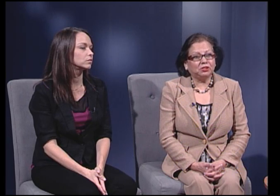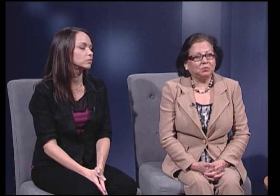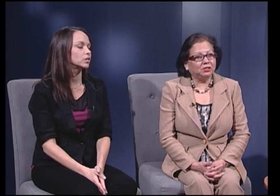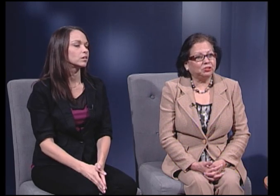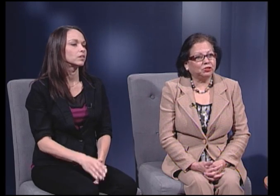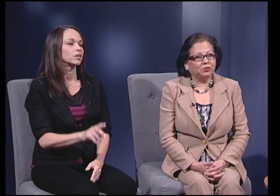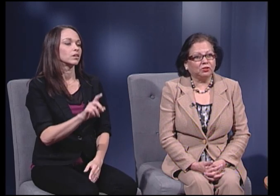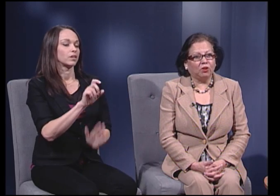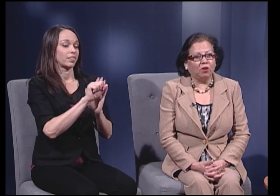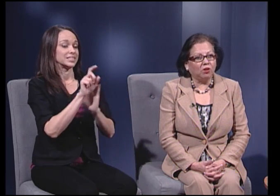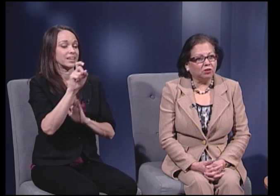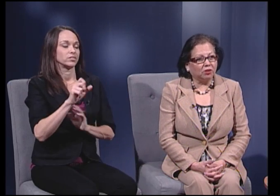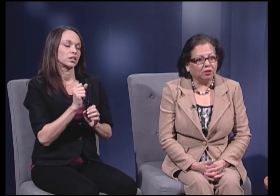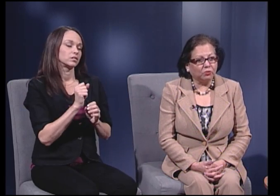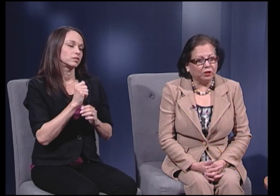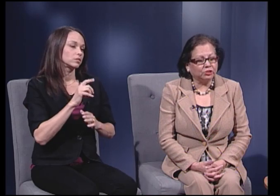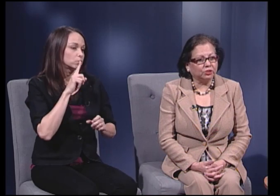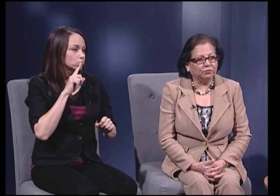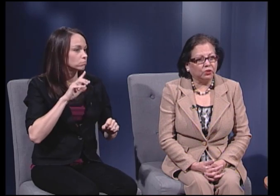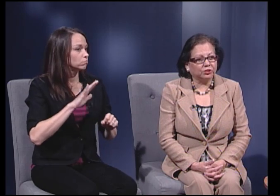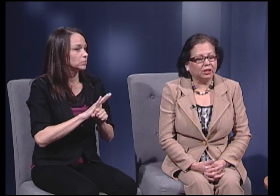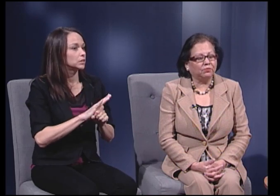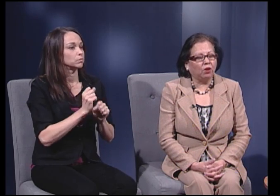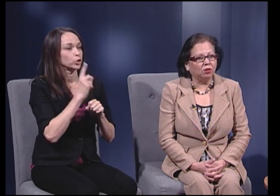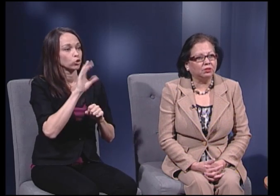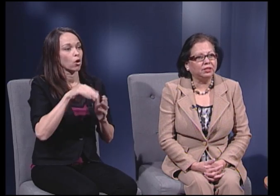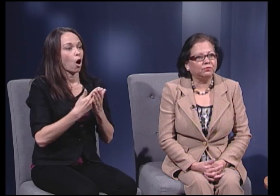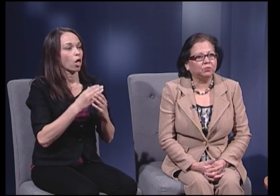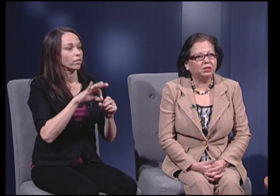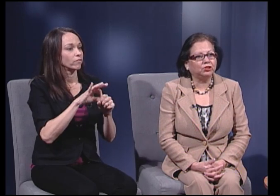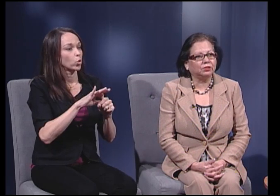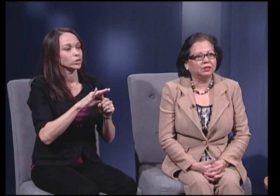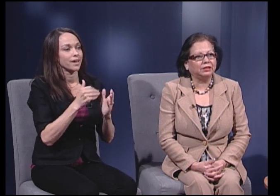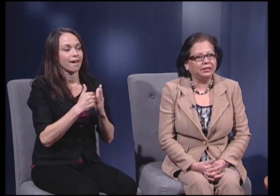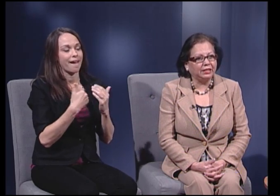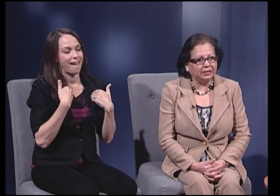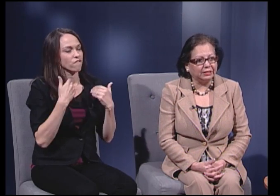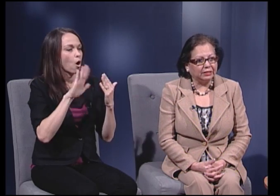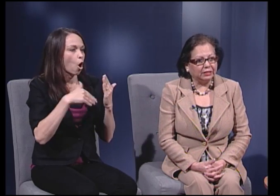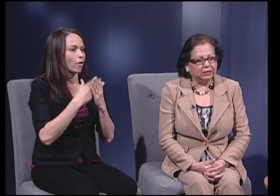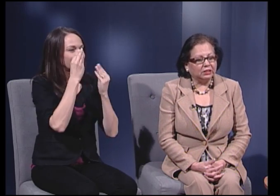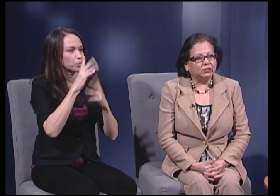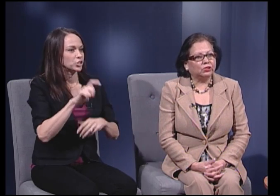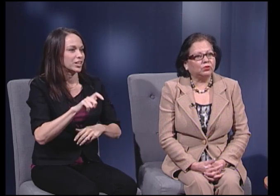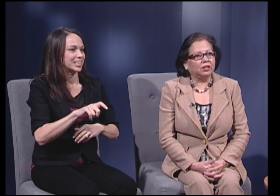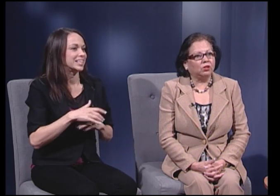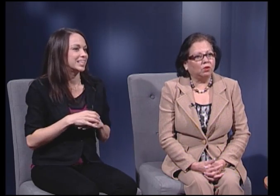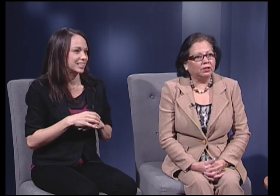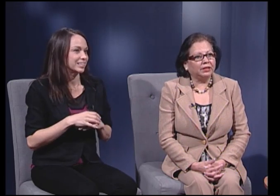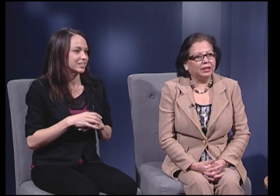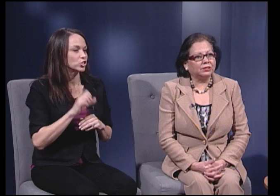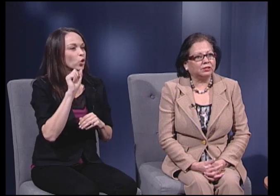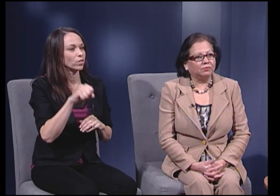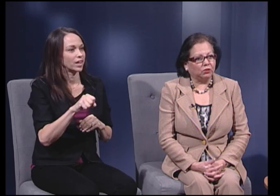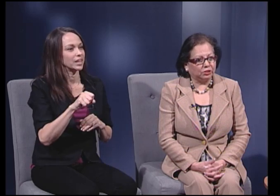to making sure they're all our registered voters have all the information that they need so they can go on and cast their vote, okay?